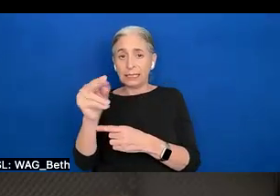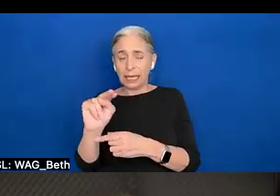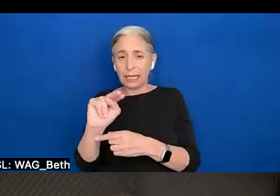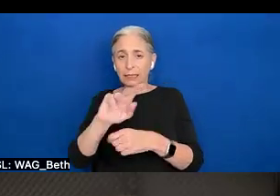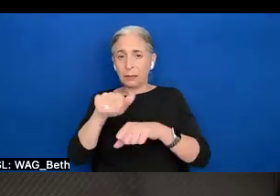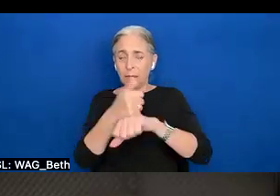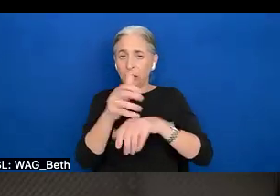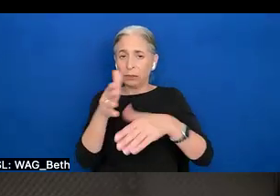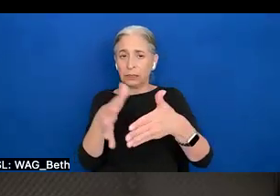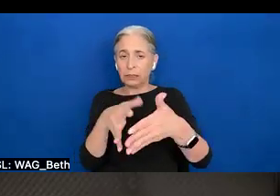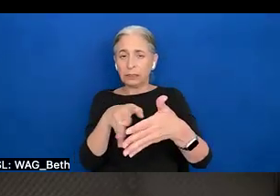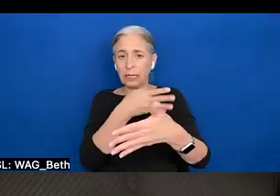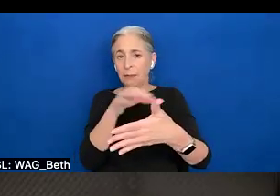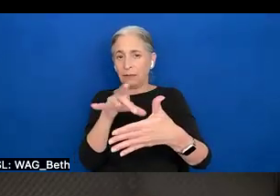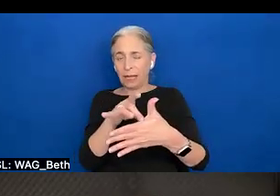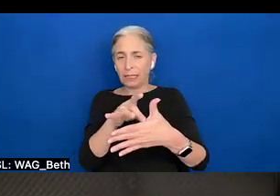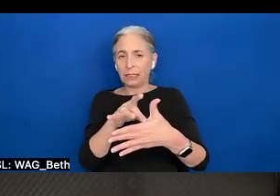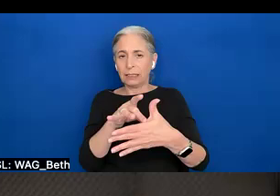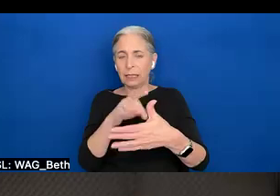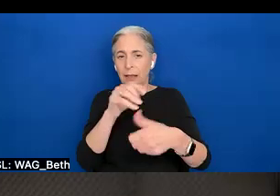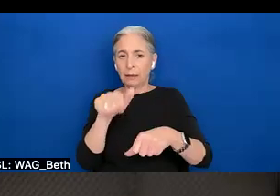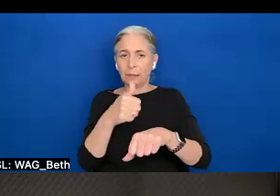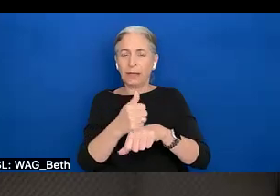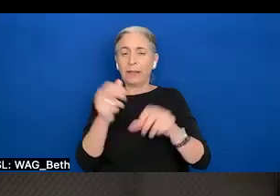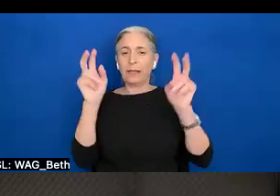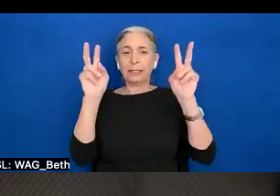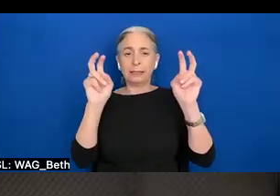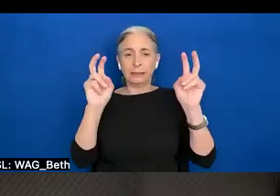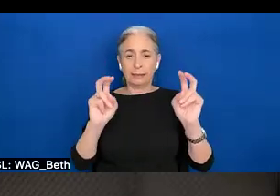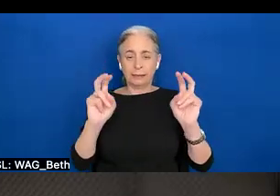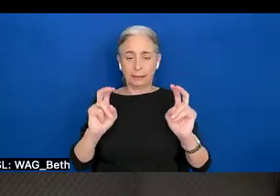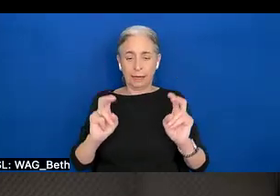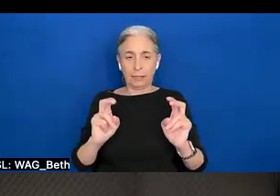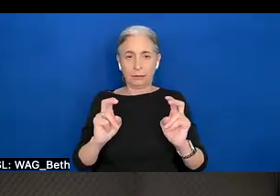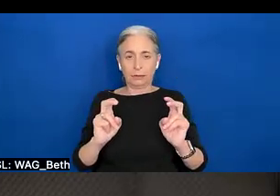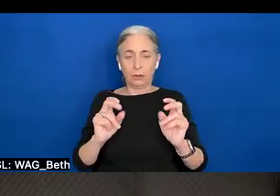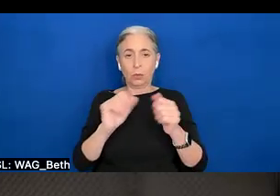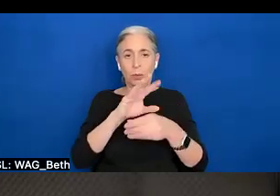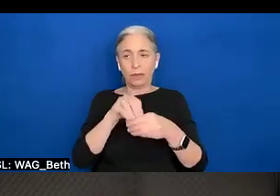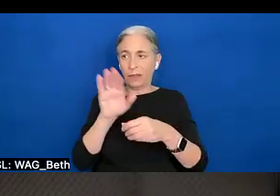table of contents based on the actual titles in the